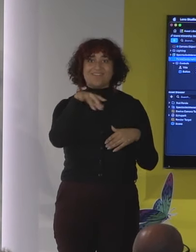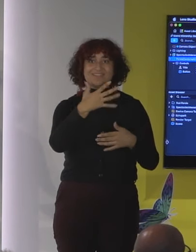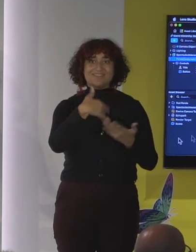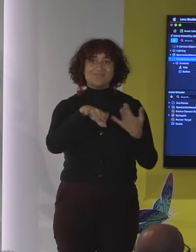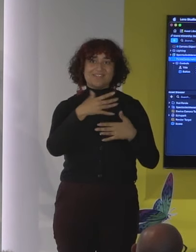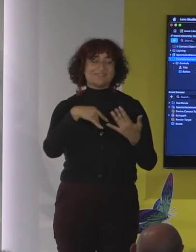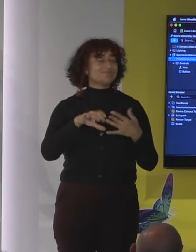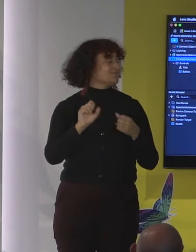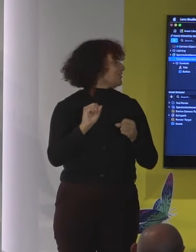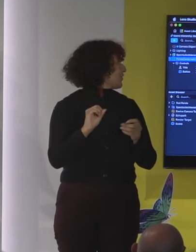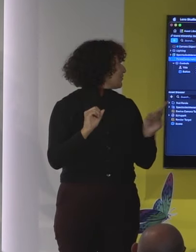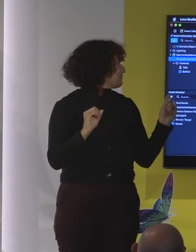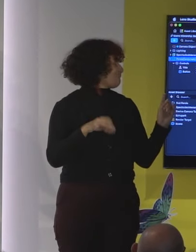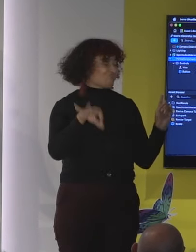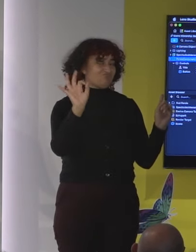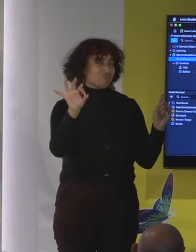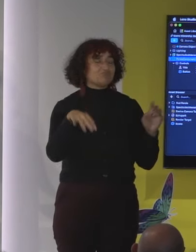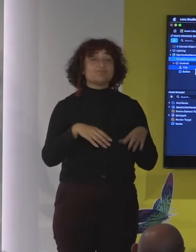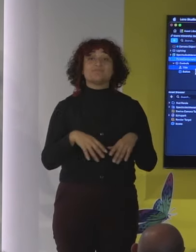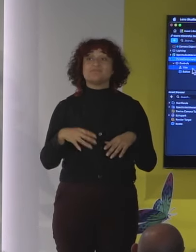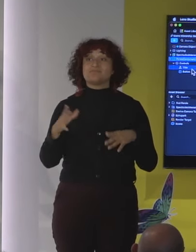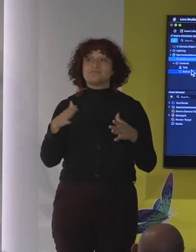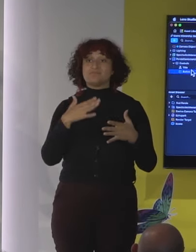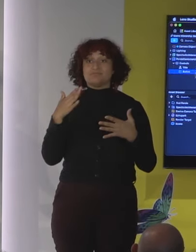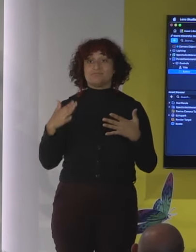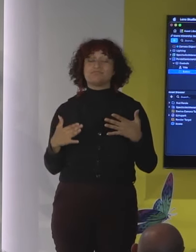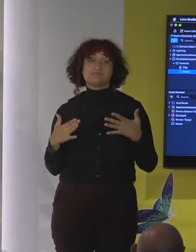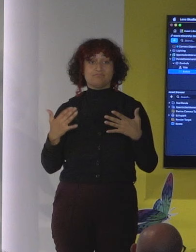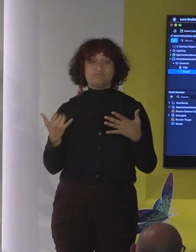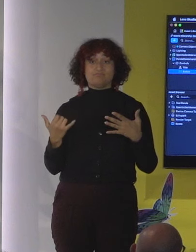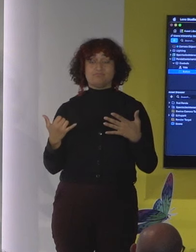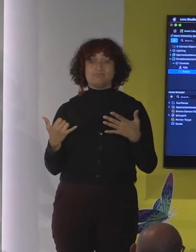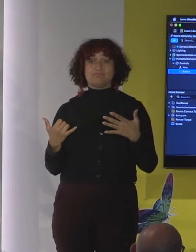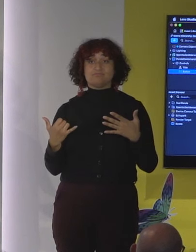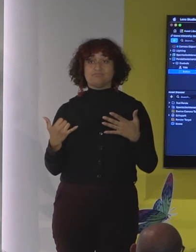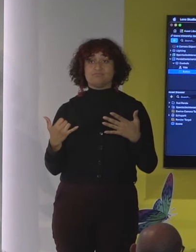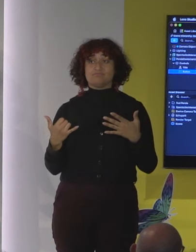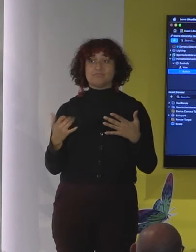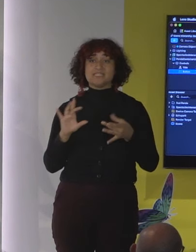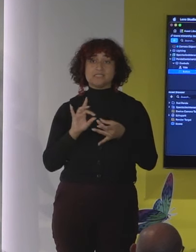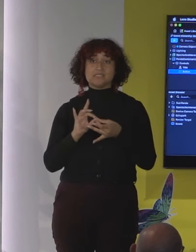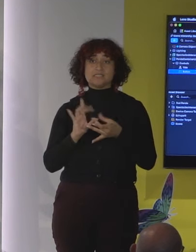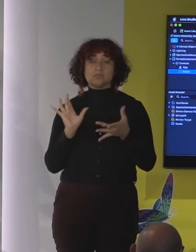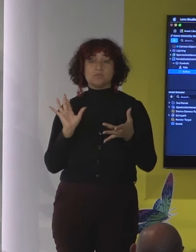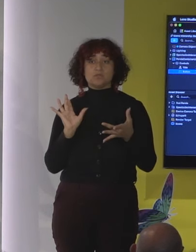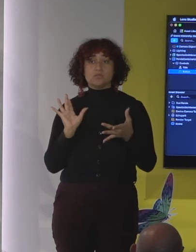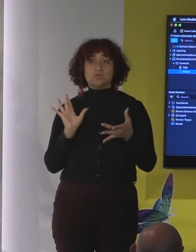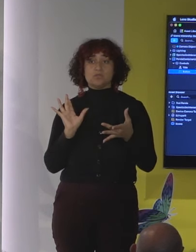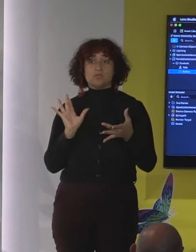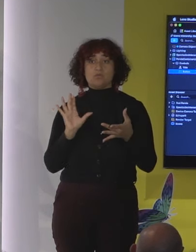So, that's great. Let's disable the collider visual